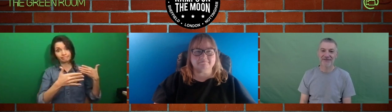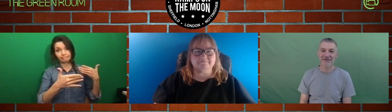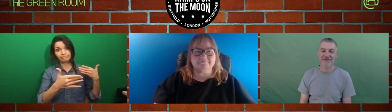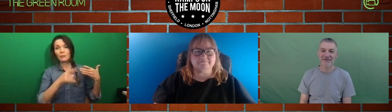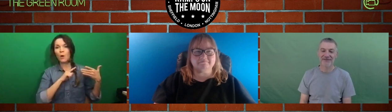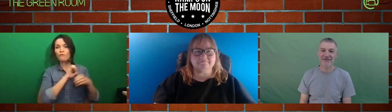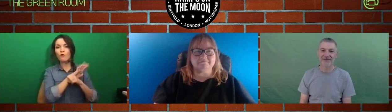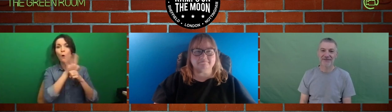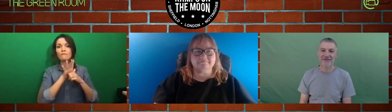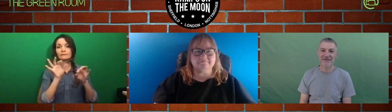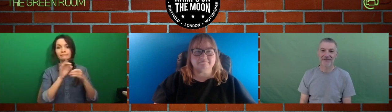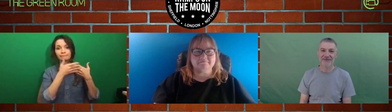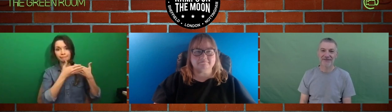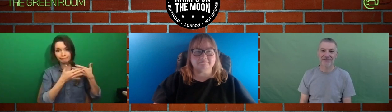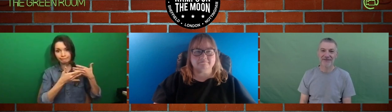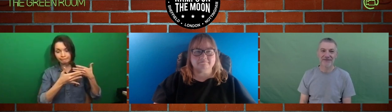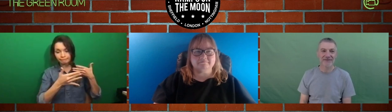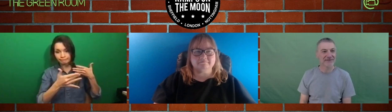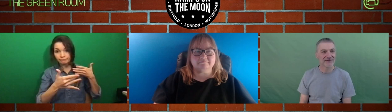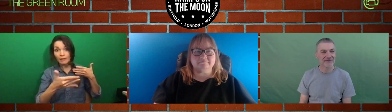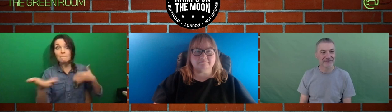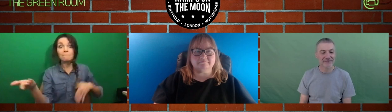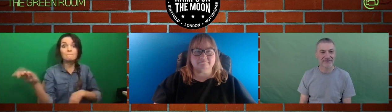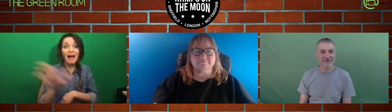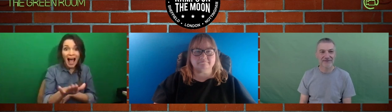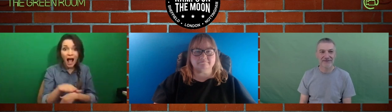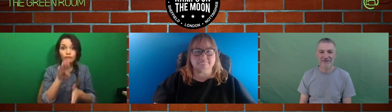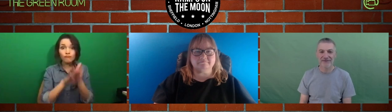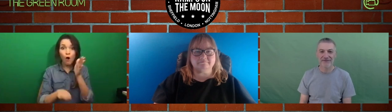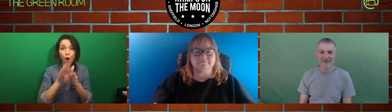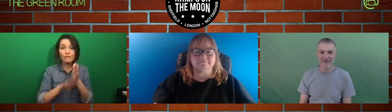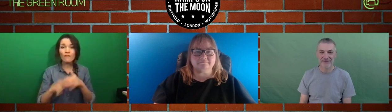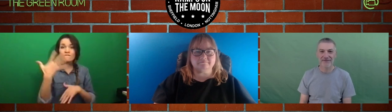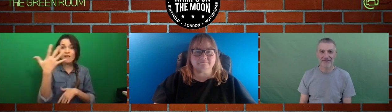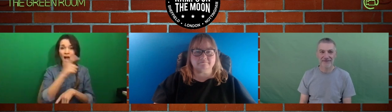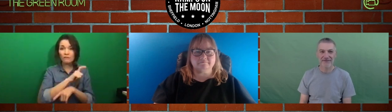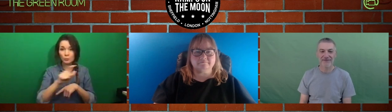and we re-rehearsed again for five weeks I think it was.